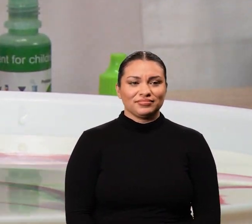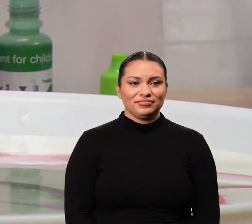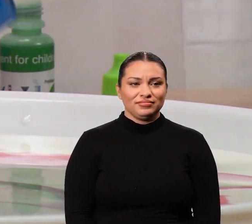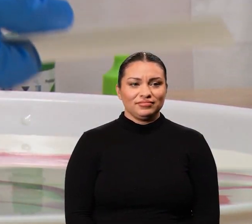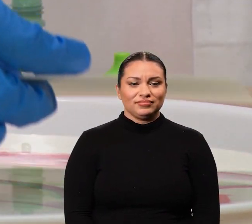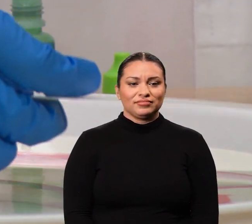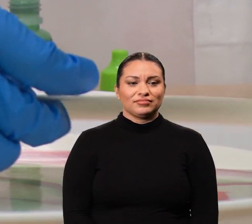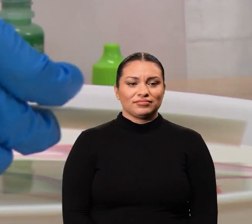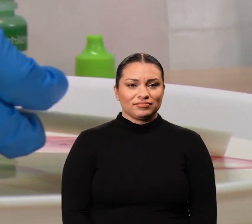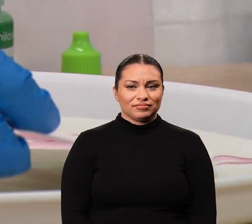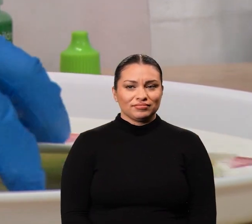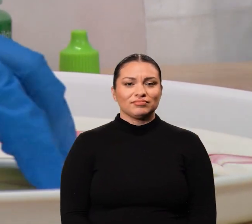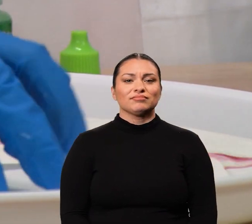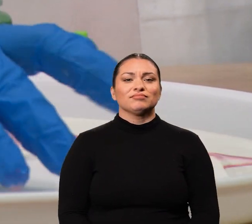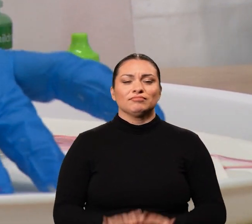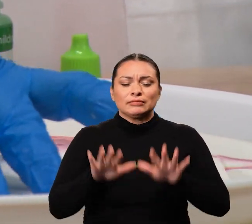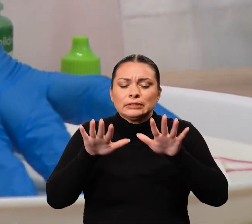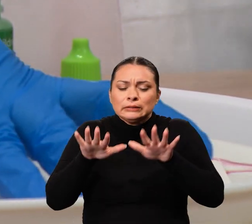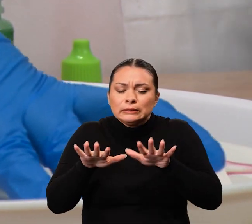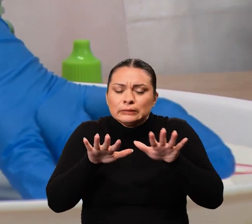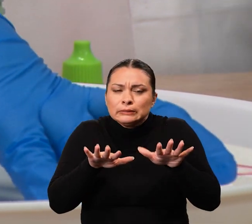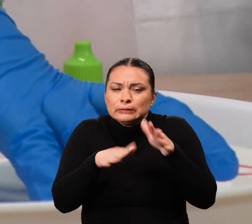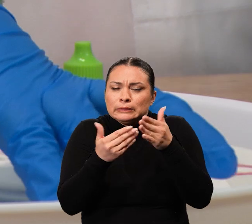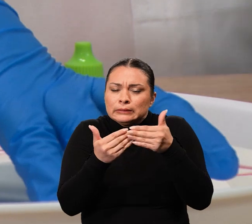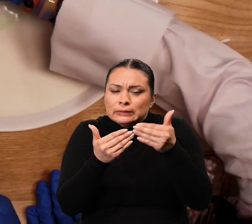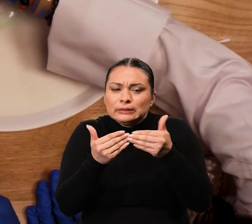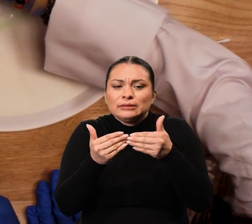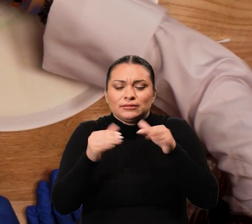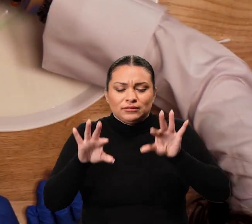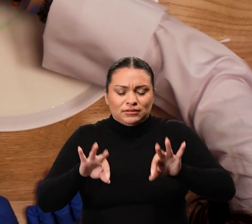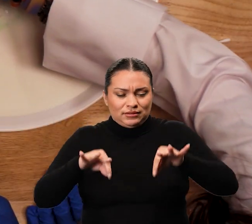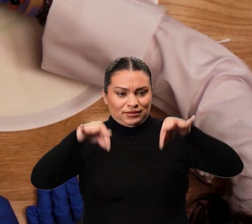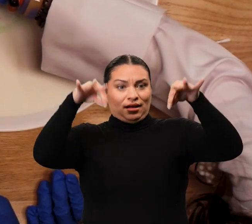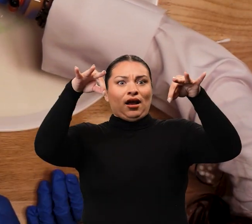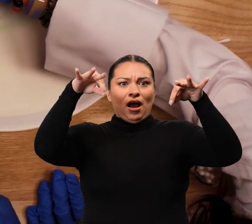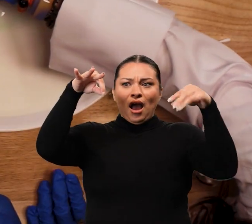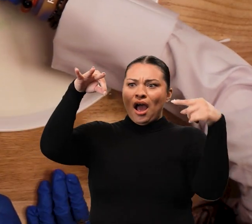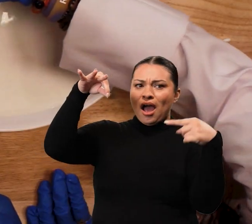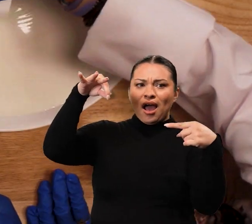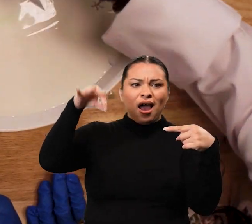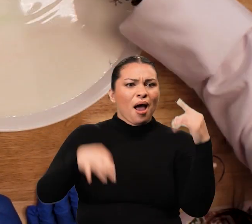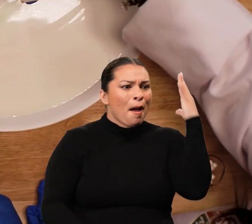Gently lay it on top of the milk where the color is. Pull it off very gently.